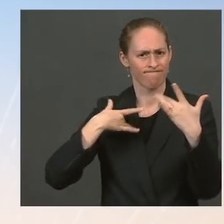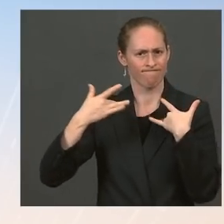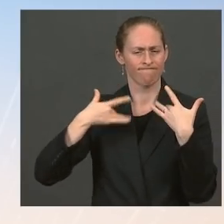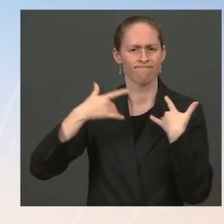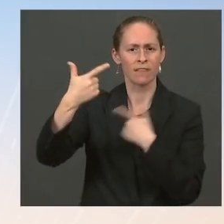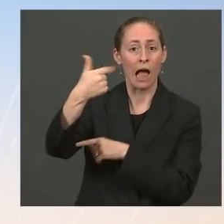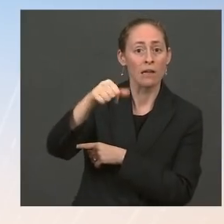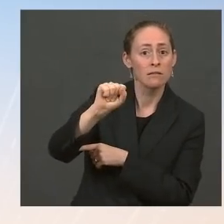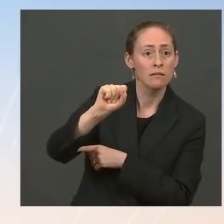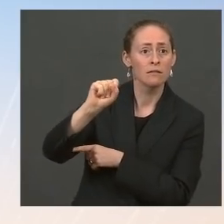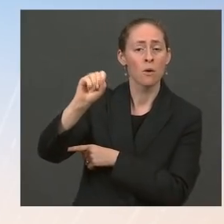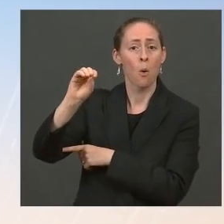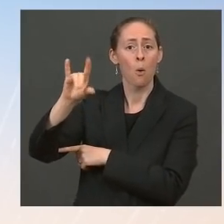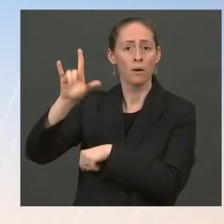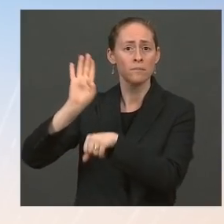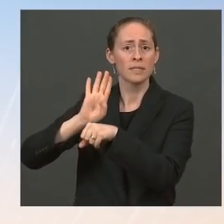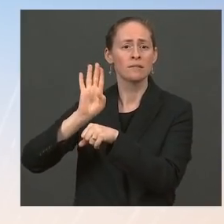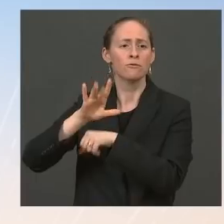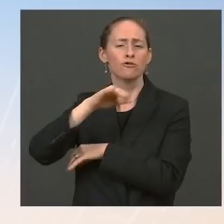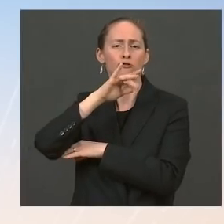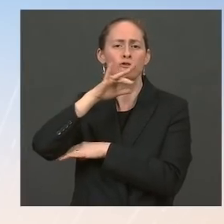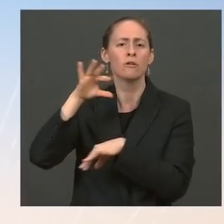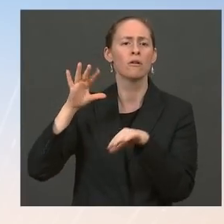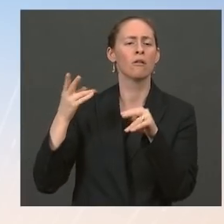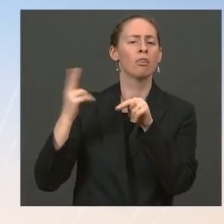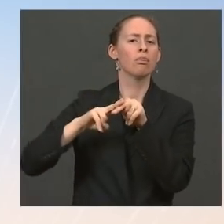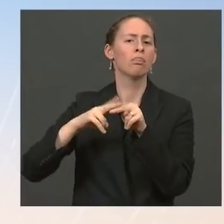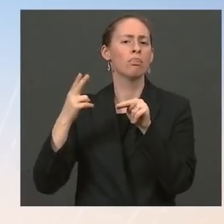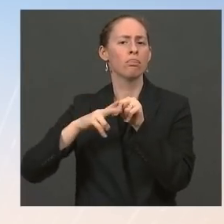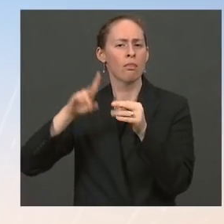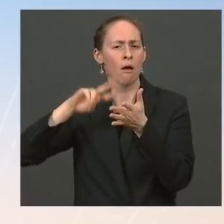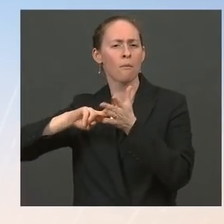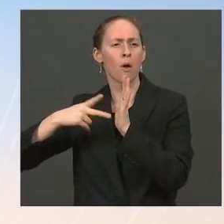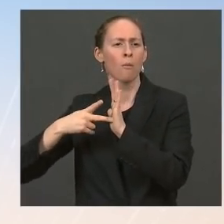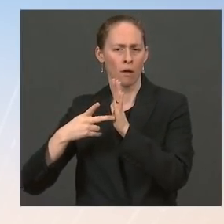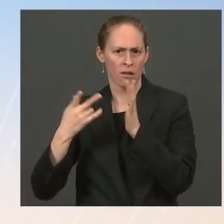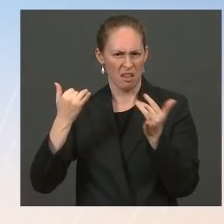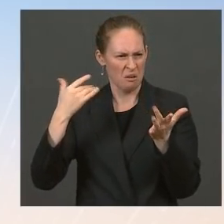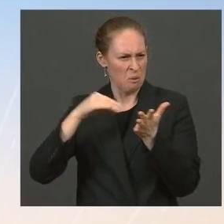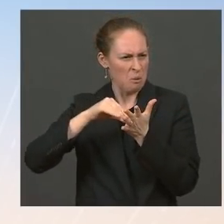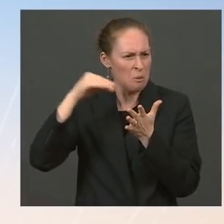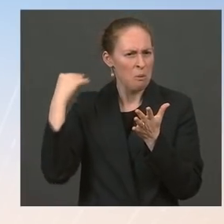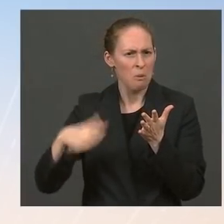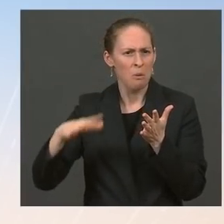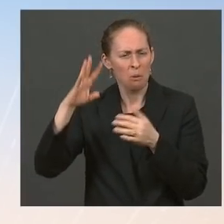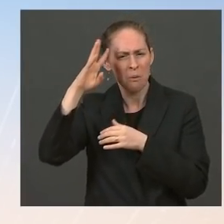prices at the pump have continued to rise, even as refined fuel costs go down and industry profits go up.